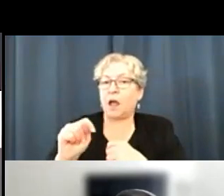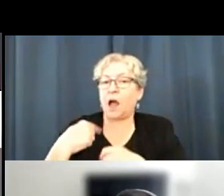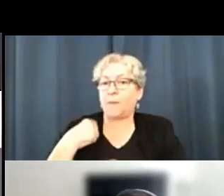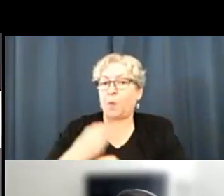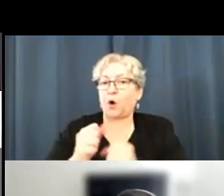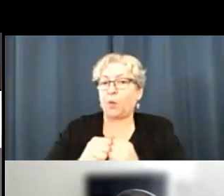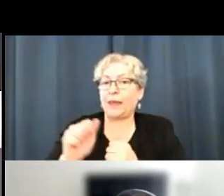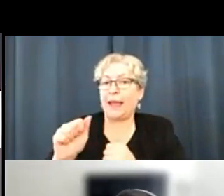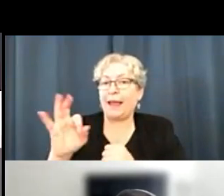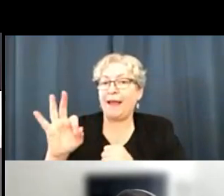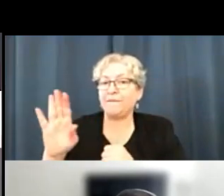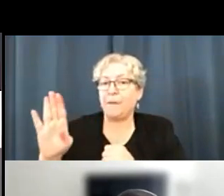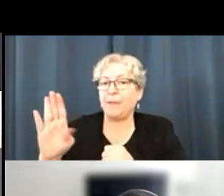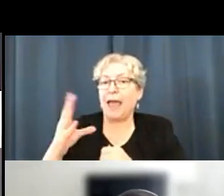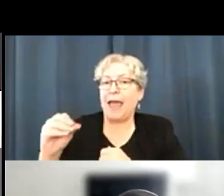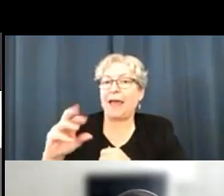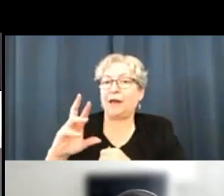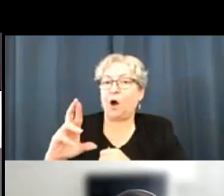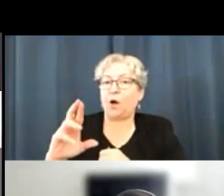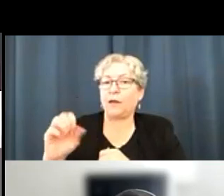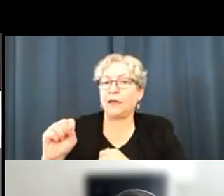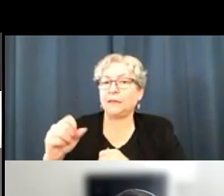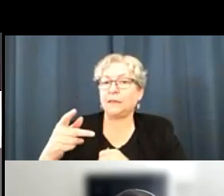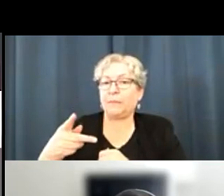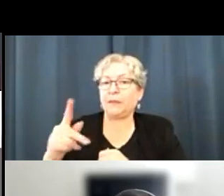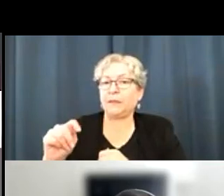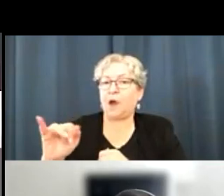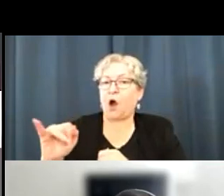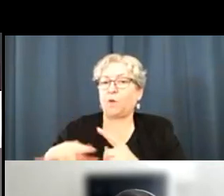and the RSA-PTI to find a time that works.